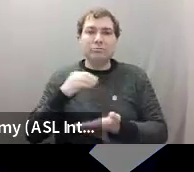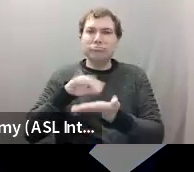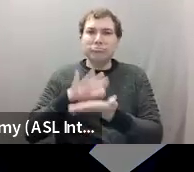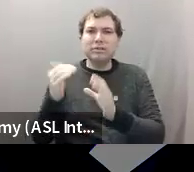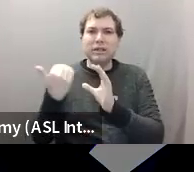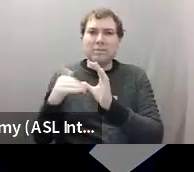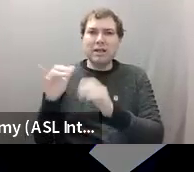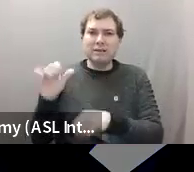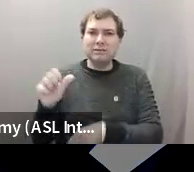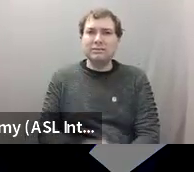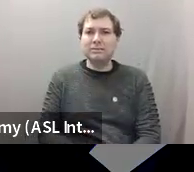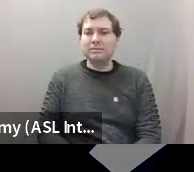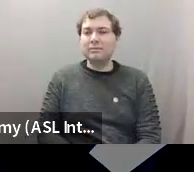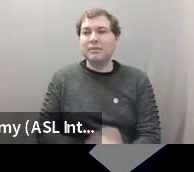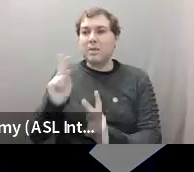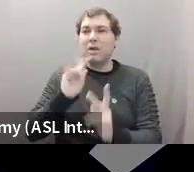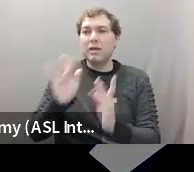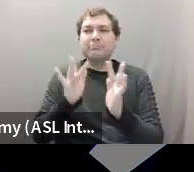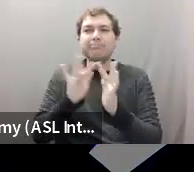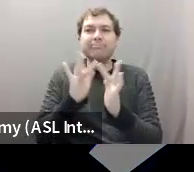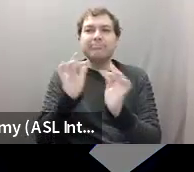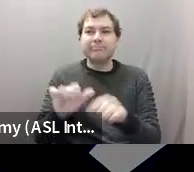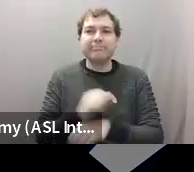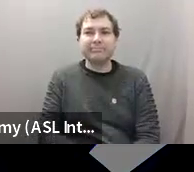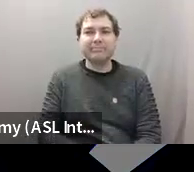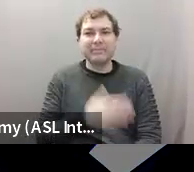Linda Pogue: email in the chat so people can connect with you directly. Thank you, Christine